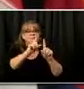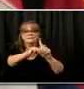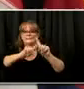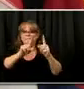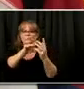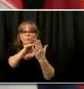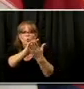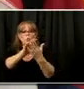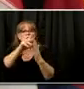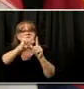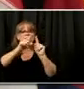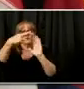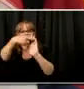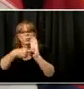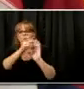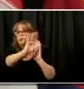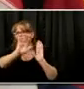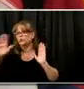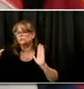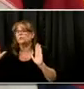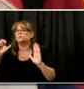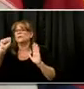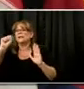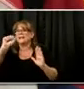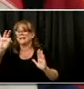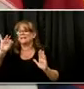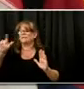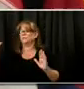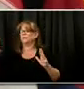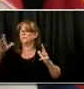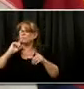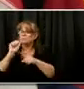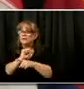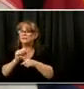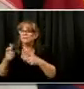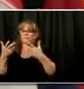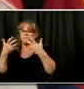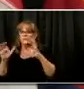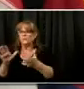certain performance tasks to students having certain percentage of time being engaged on